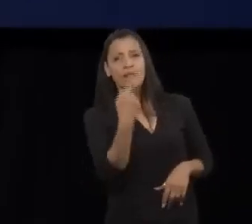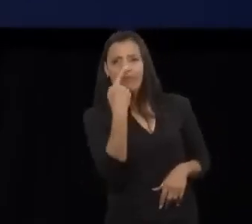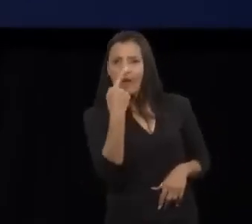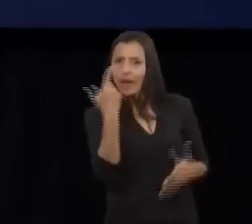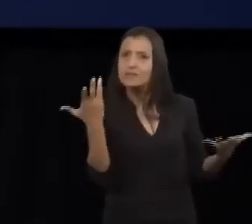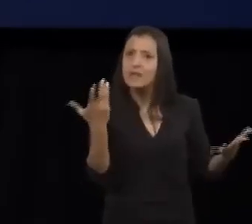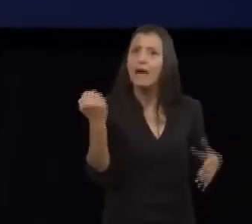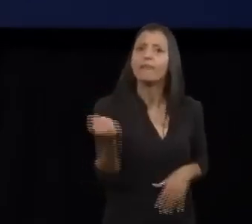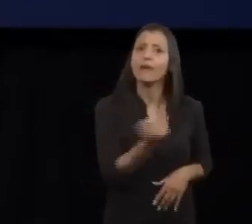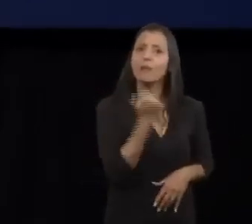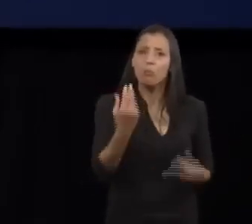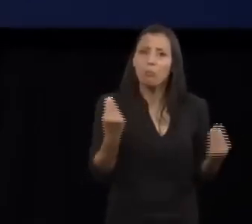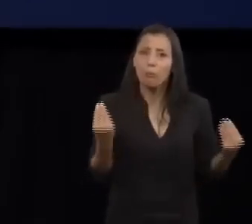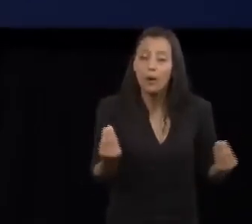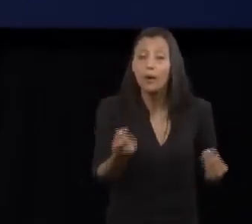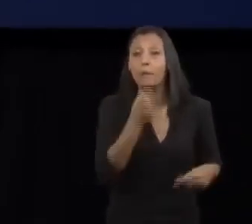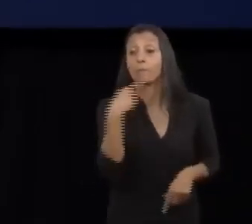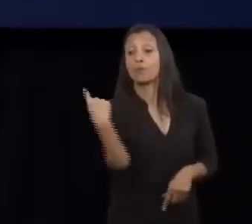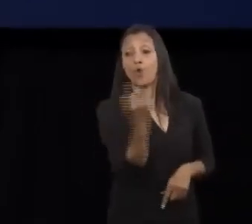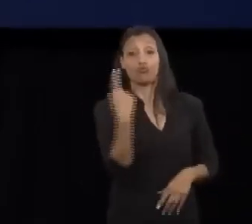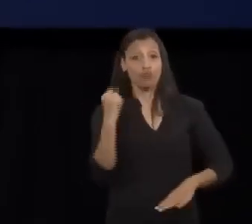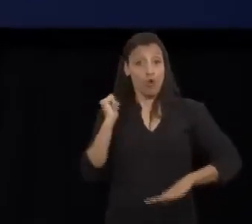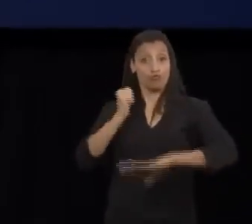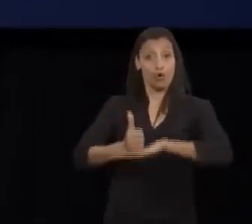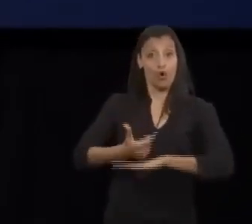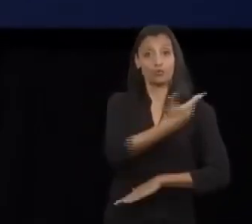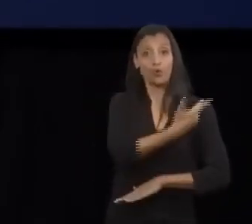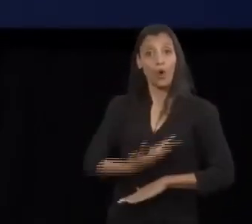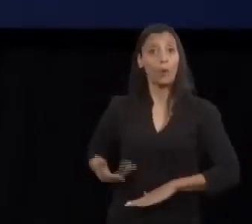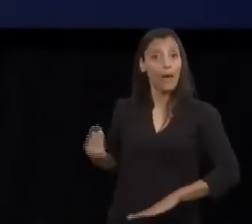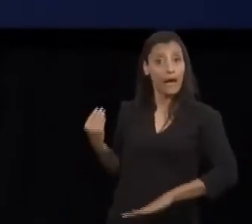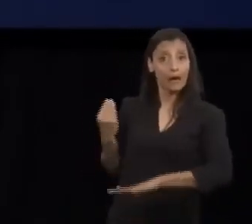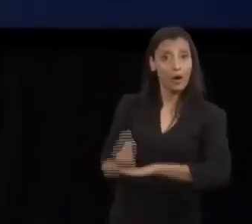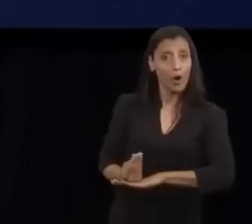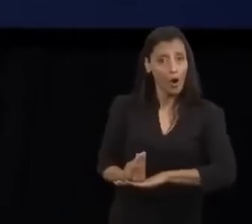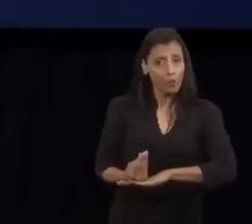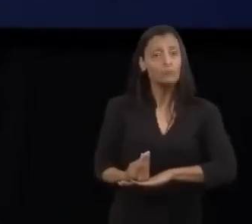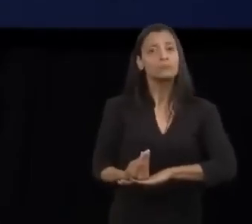Because when we arrived to the government,